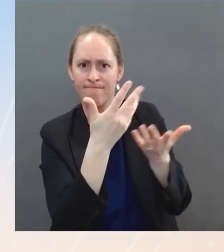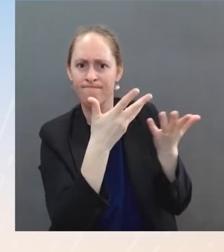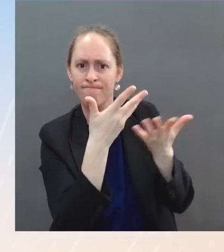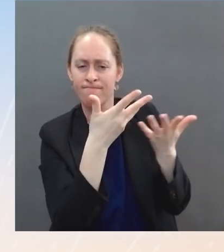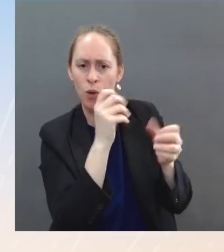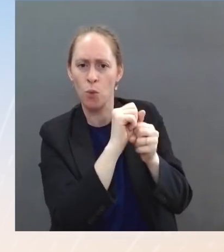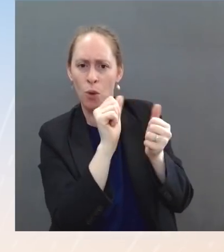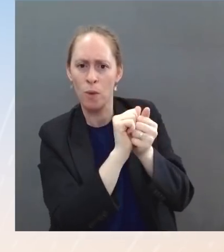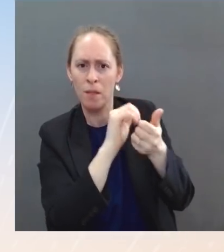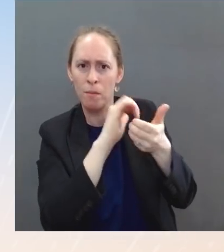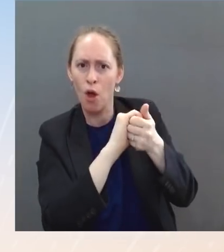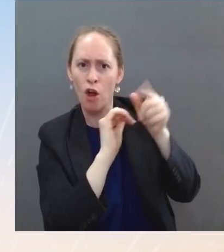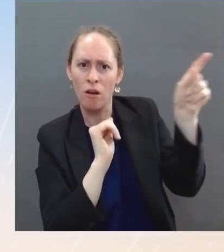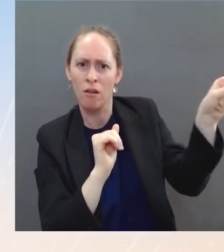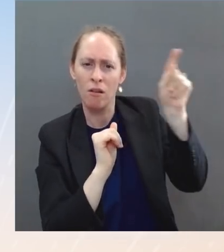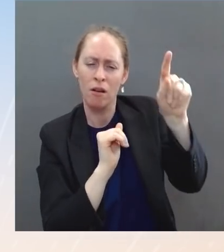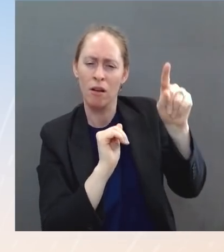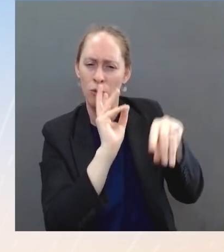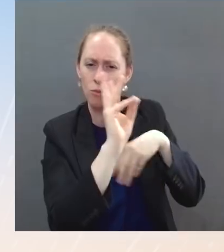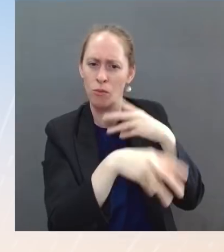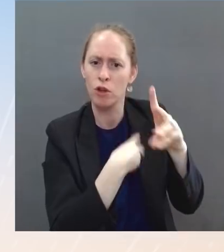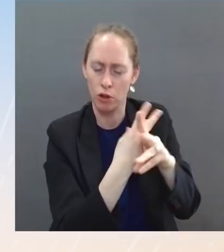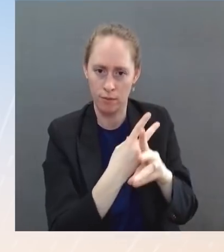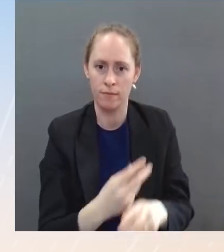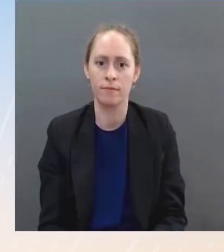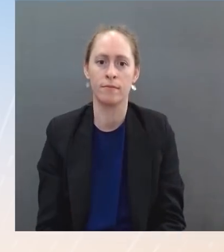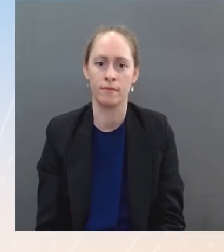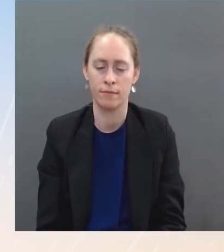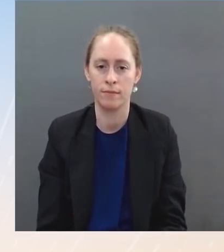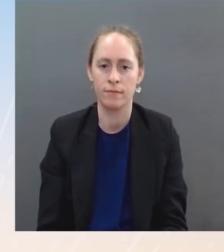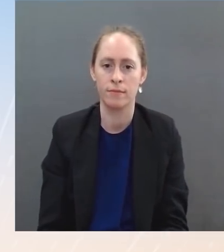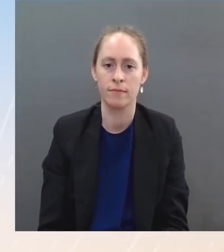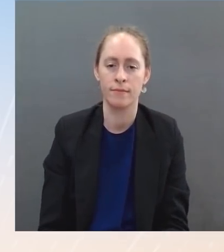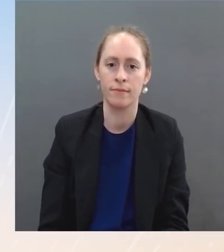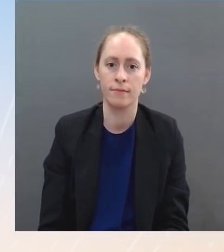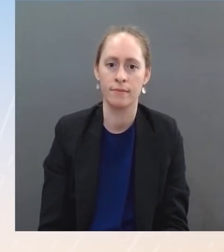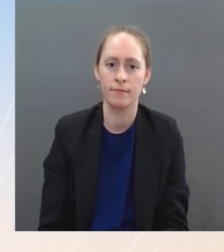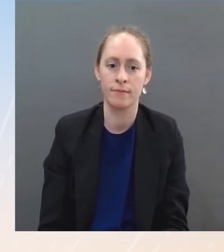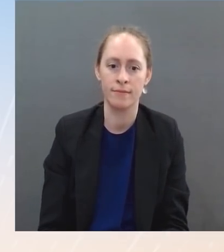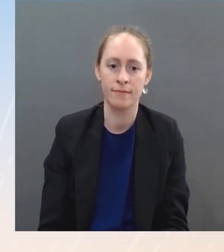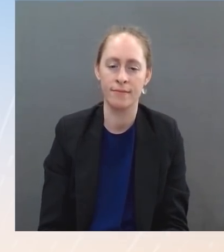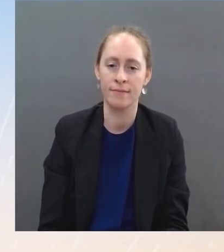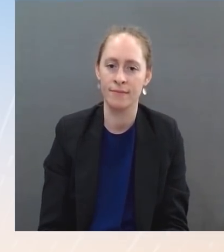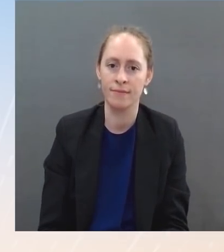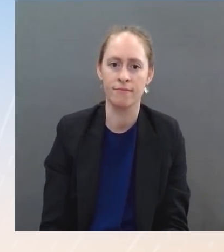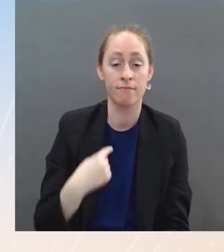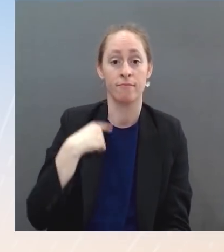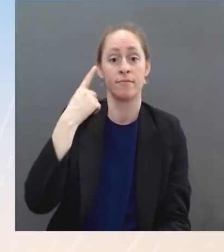given that we need access, or even our European friends and partners need access, to gather.